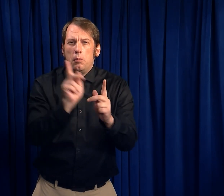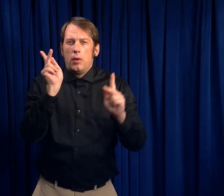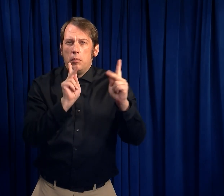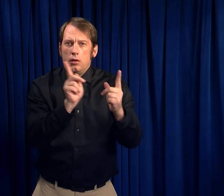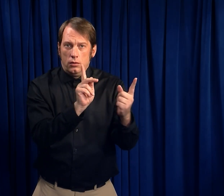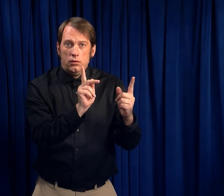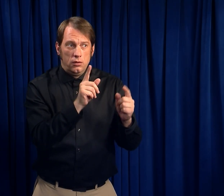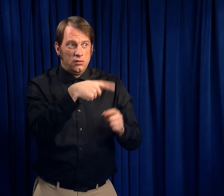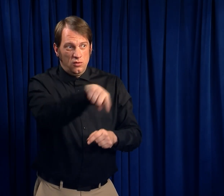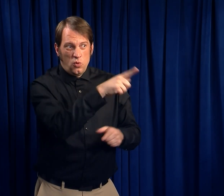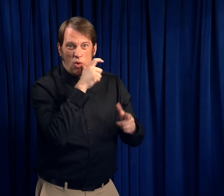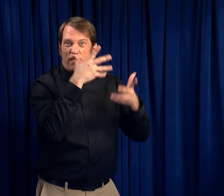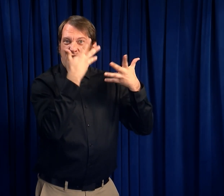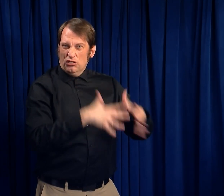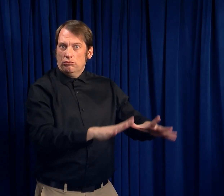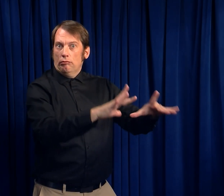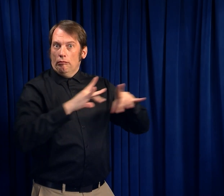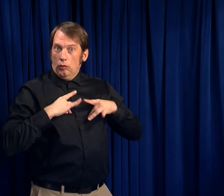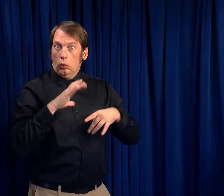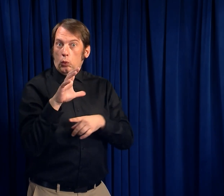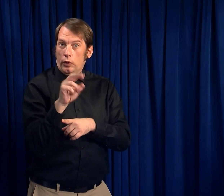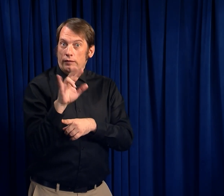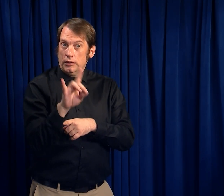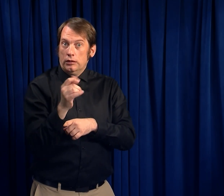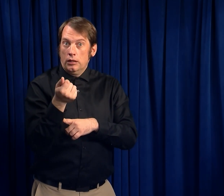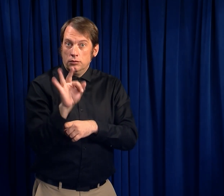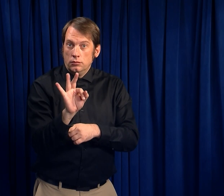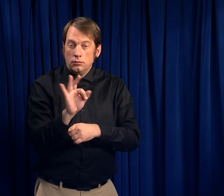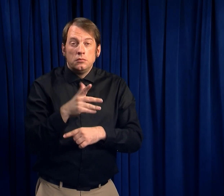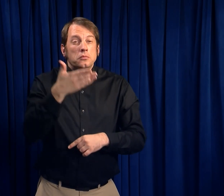with anyone who has the virus.